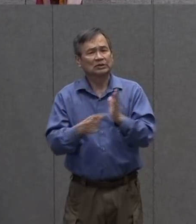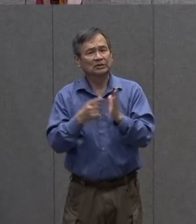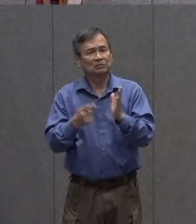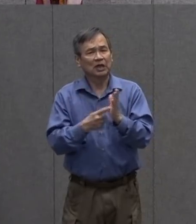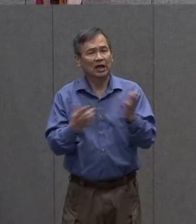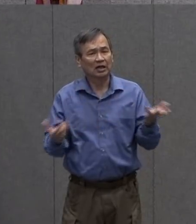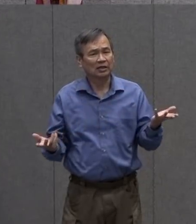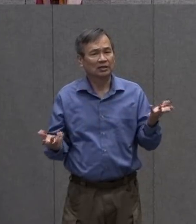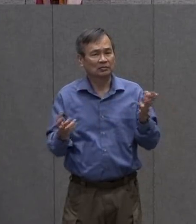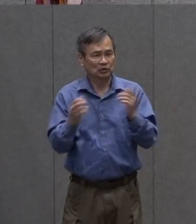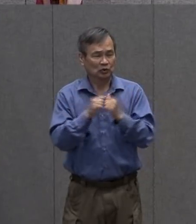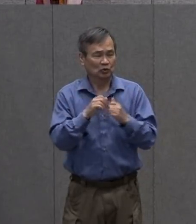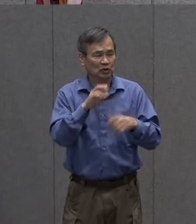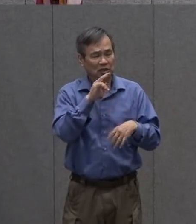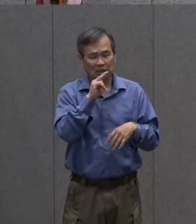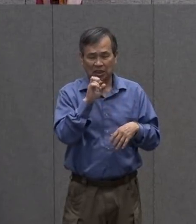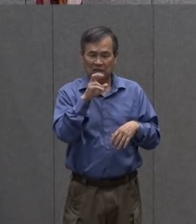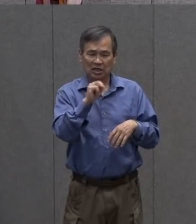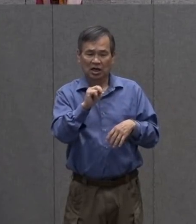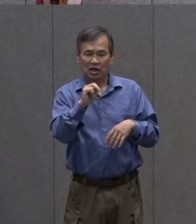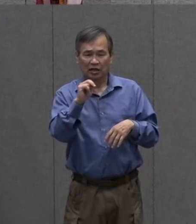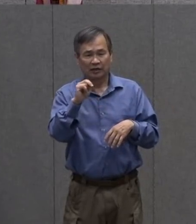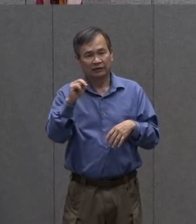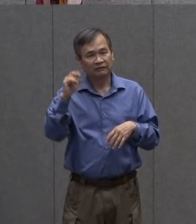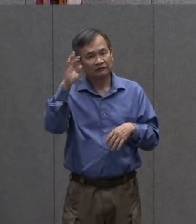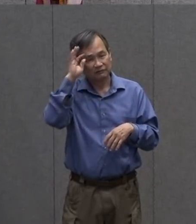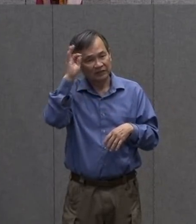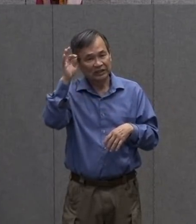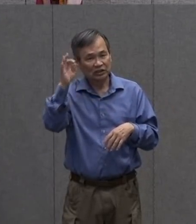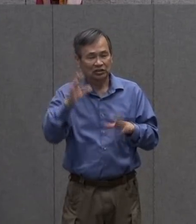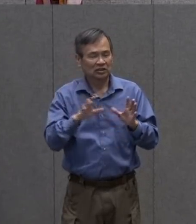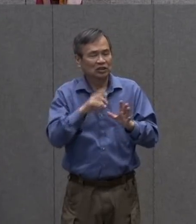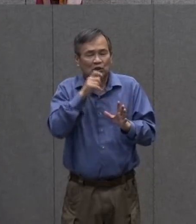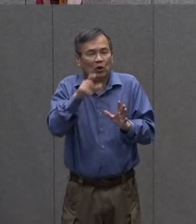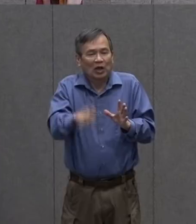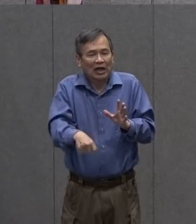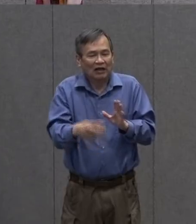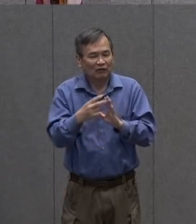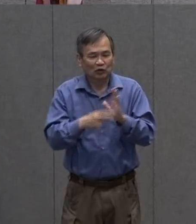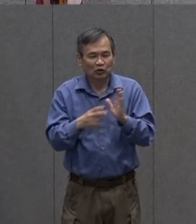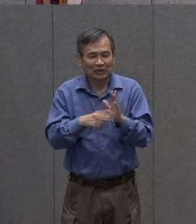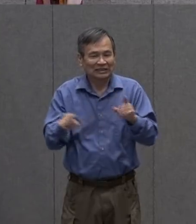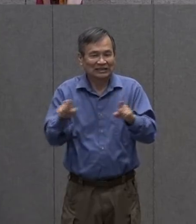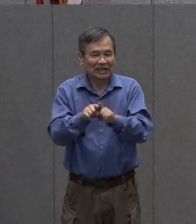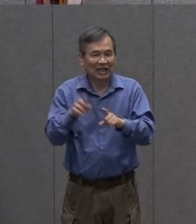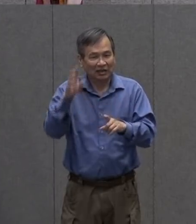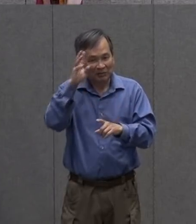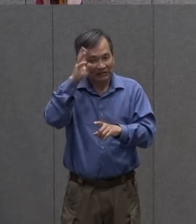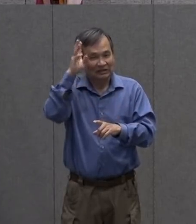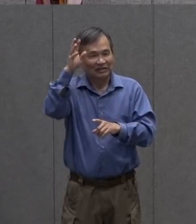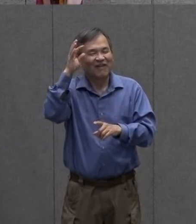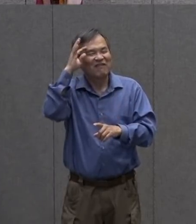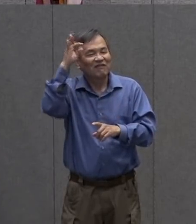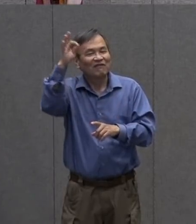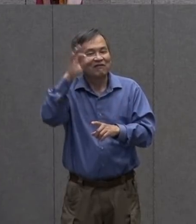with nonfiction books, you don't have to read them the same way that you would read a fiction book. Because a fiction book, you'd want to start